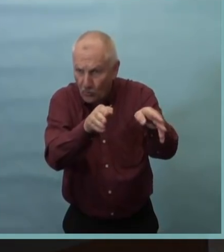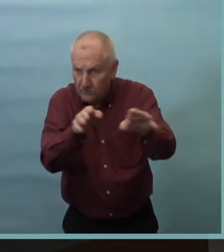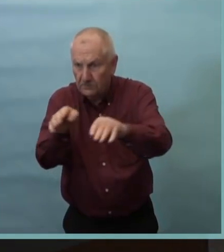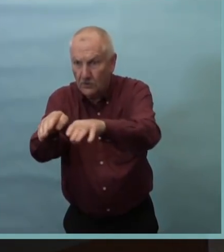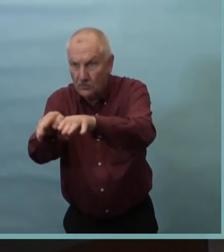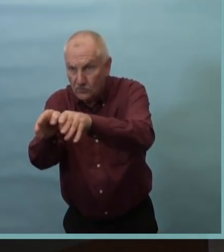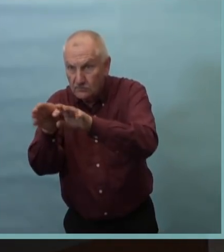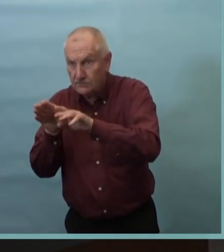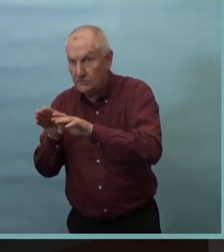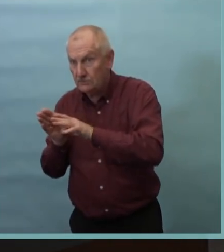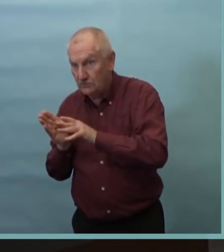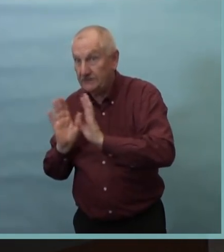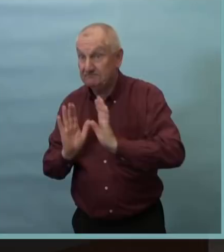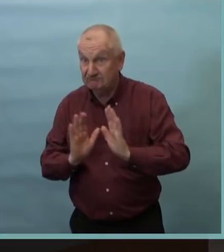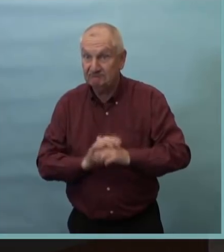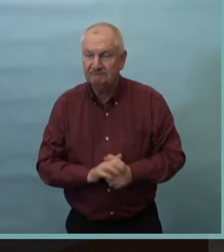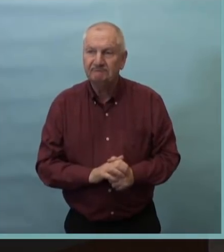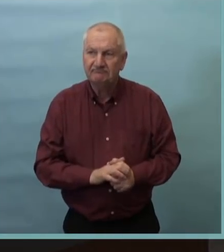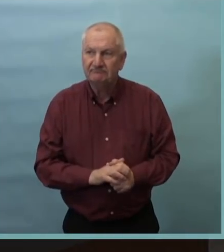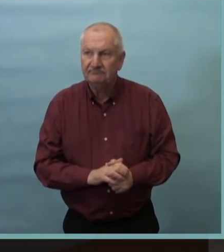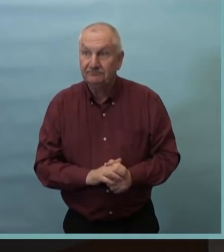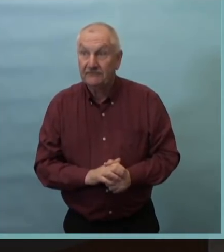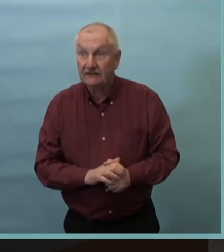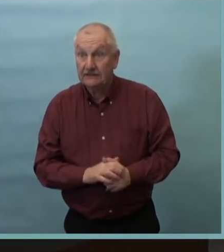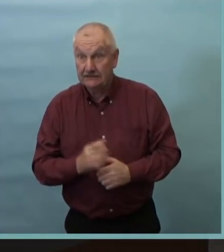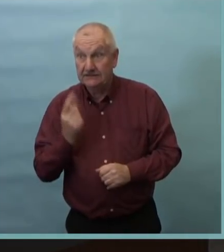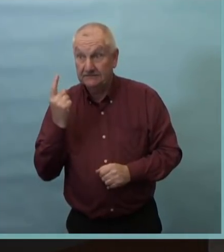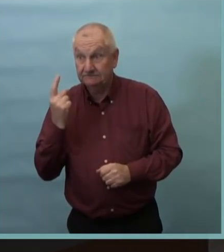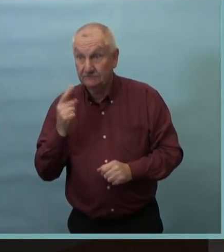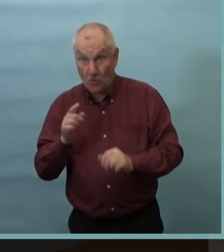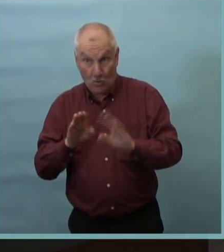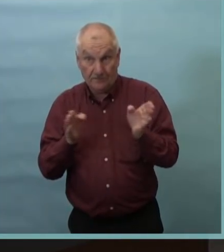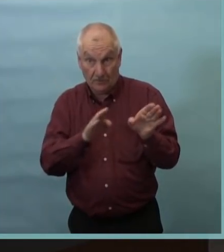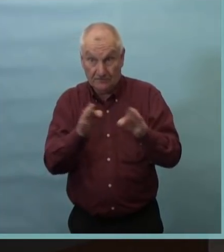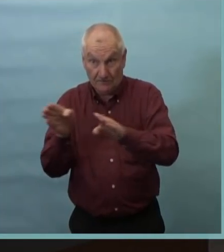certainly be following our numbers during during any time so we are we are